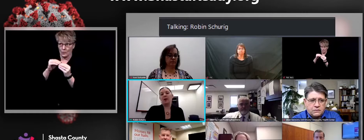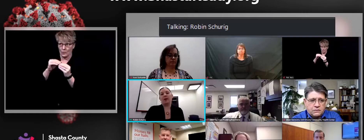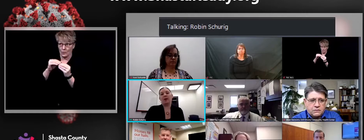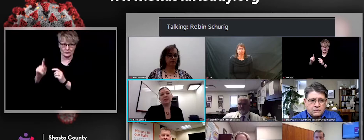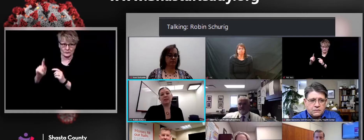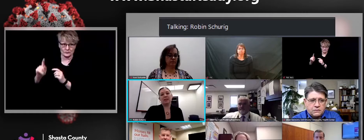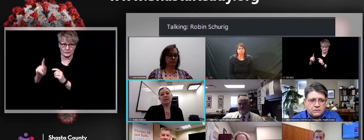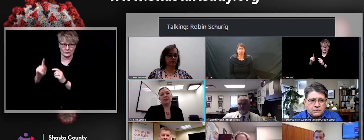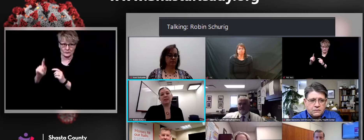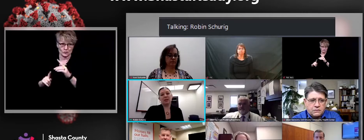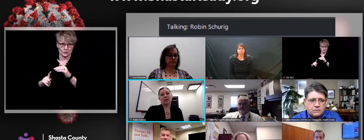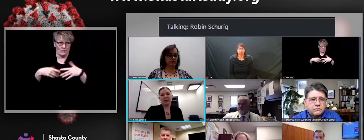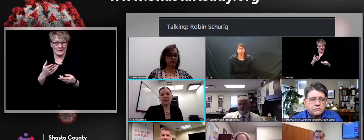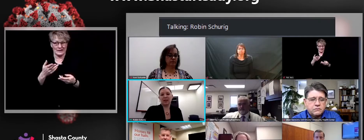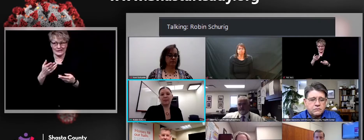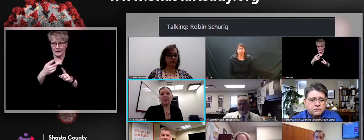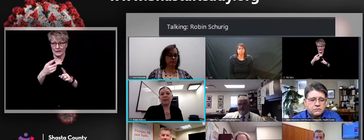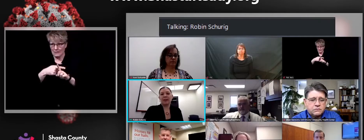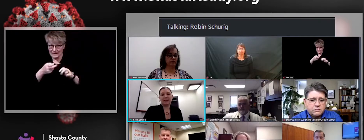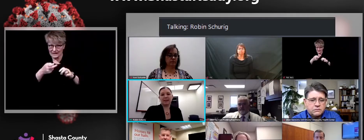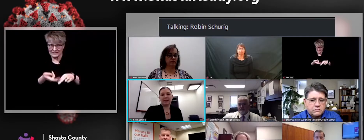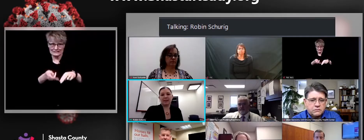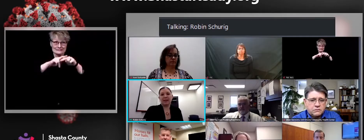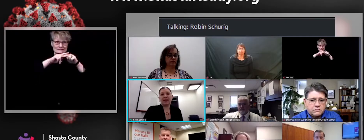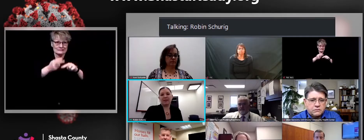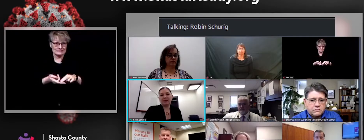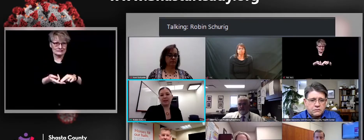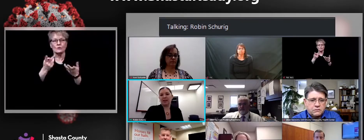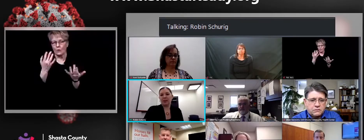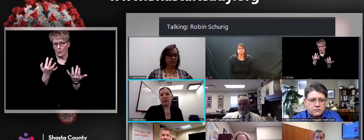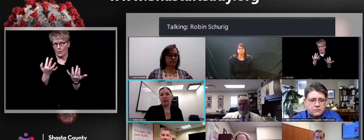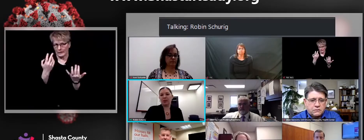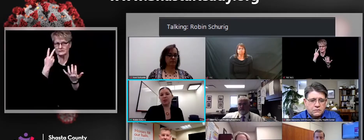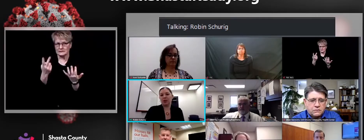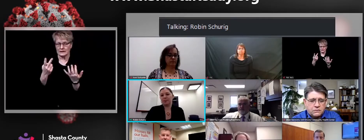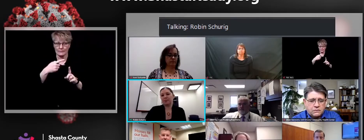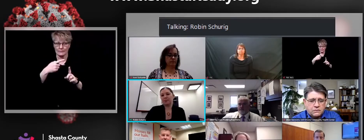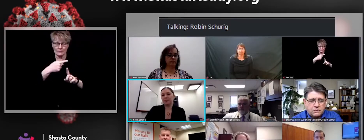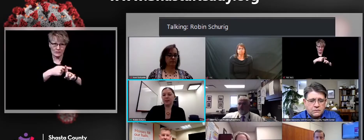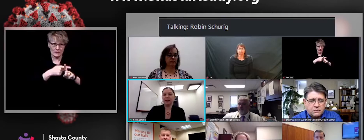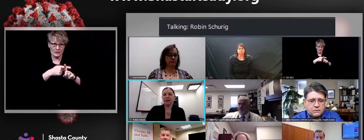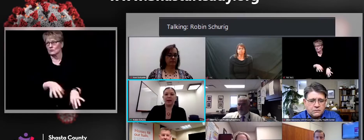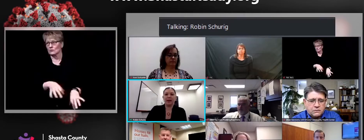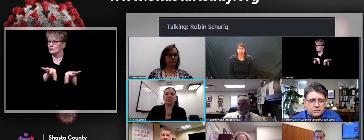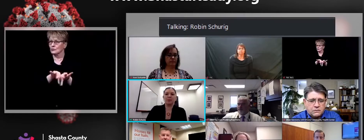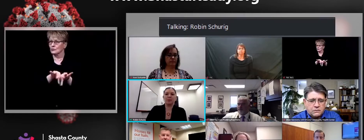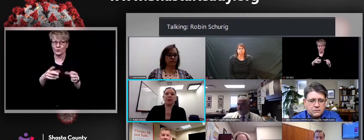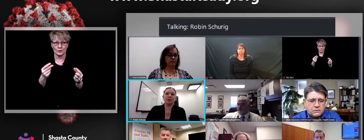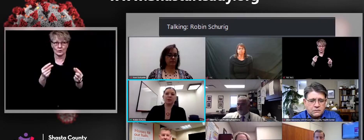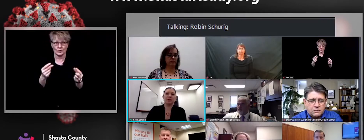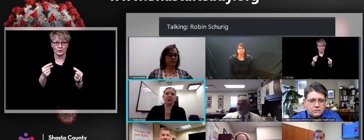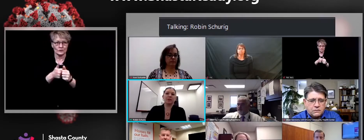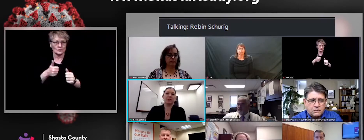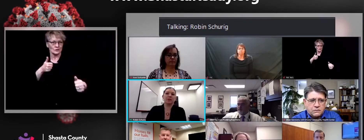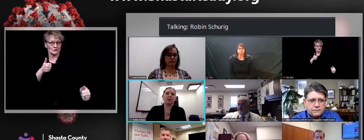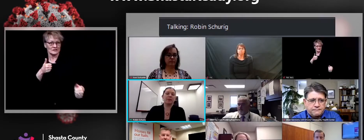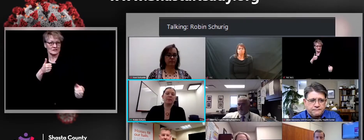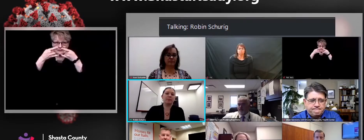are to continue masking and distancing, get tested and get vaccinated when it's your turn. That's all I have this morning, and I'll turn it over to Dr. Ramstrom.